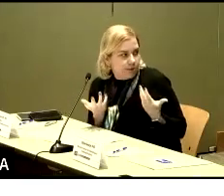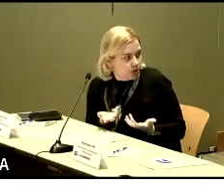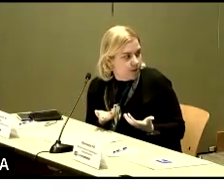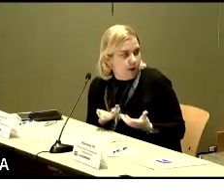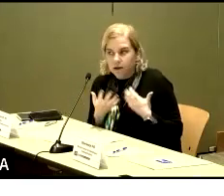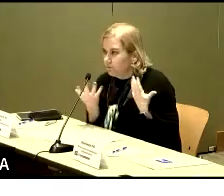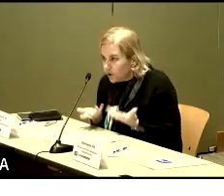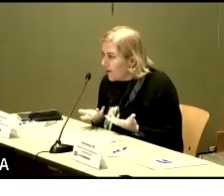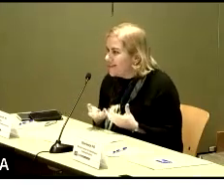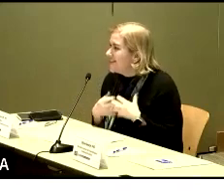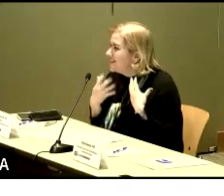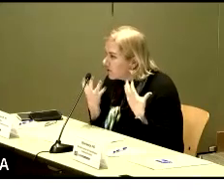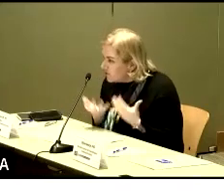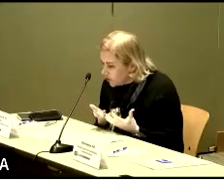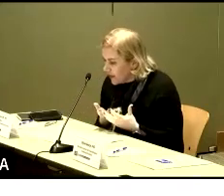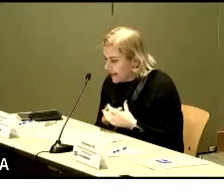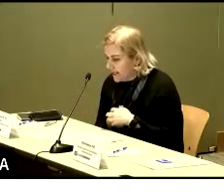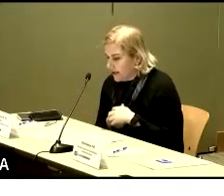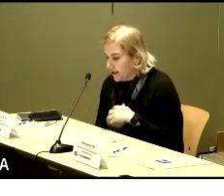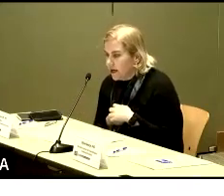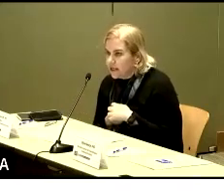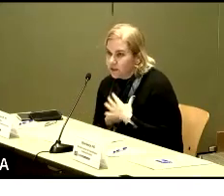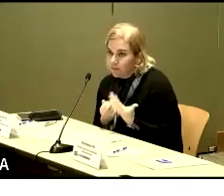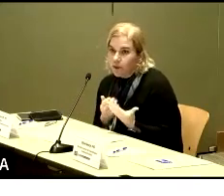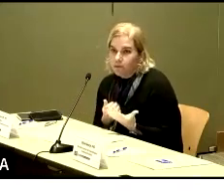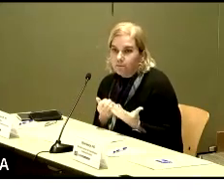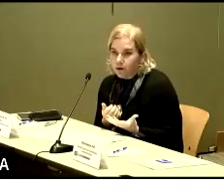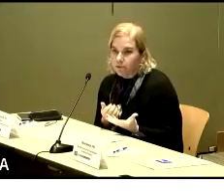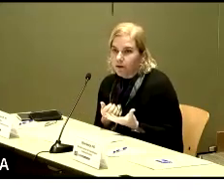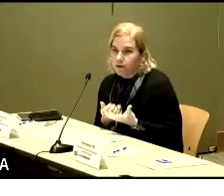I presume you all know ACEs, sort of know that data, it's really pretty remarkable